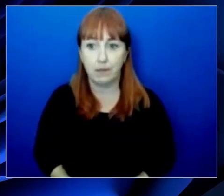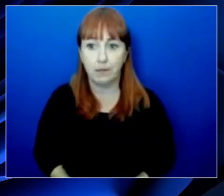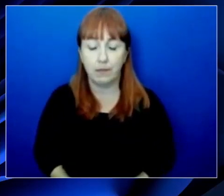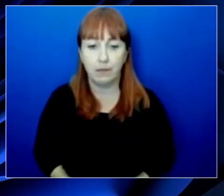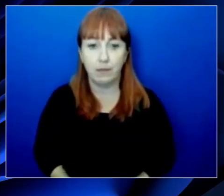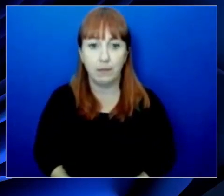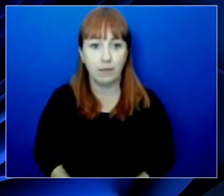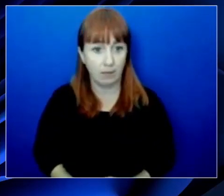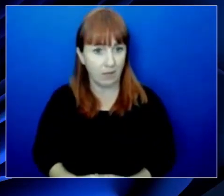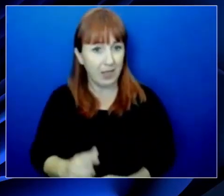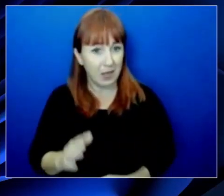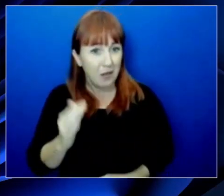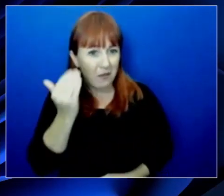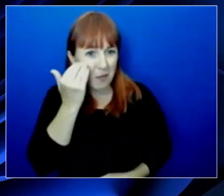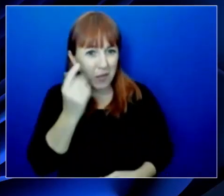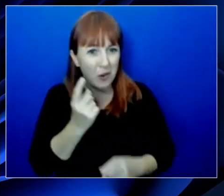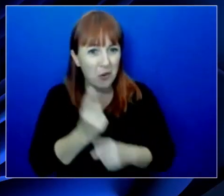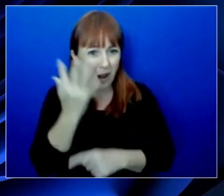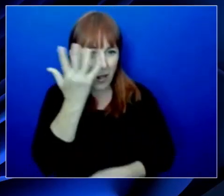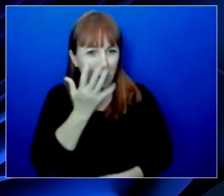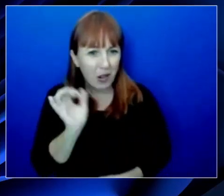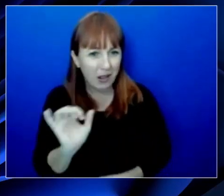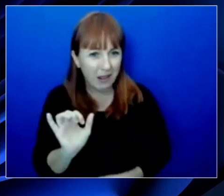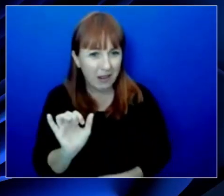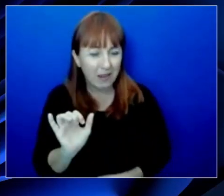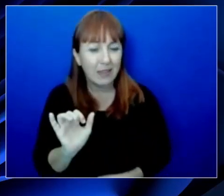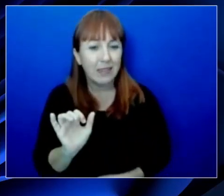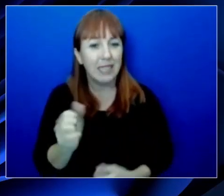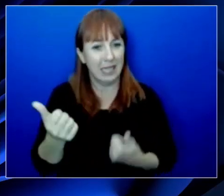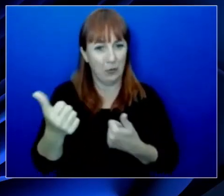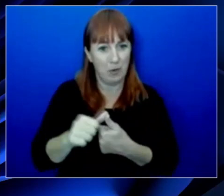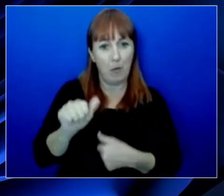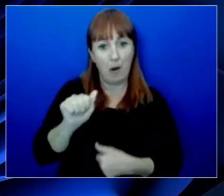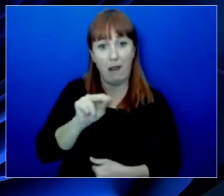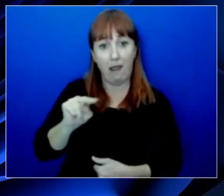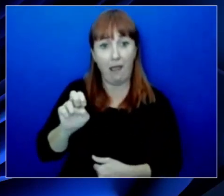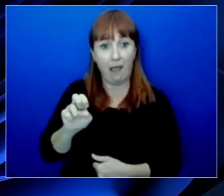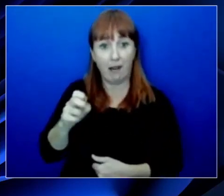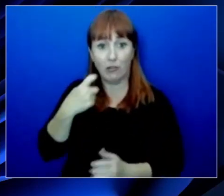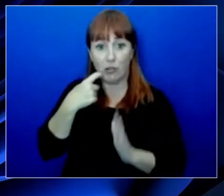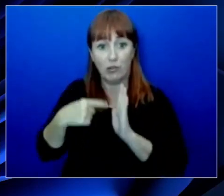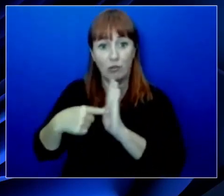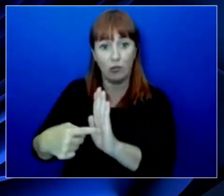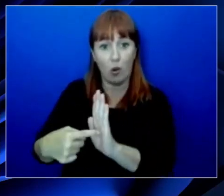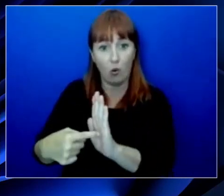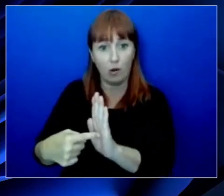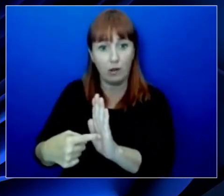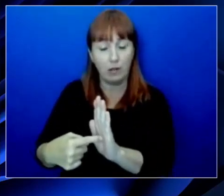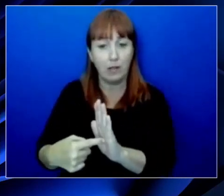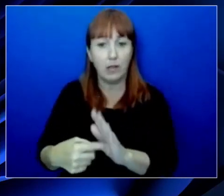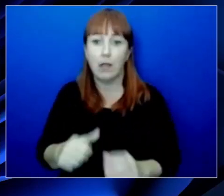It looks familiar to you here, because it's exactly what Anne was showing you earlier. You're not taken directly to your